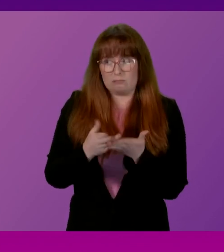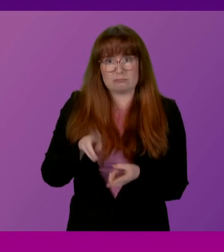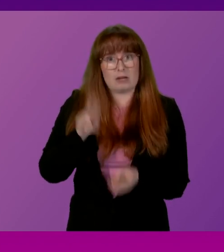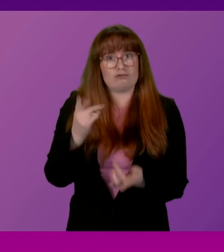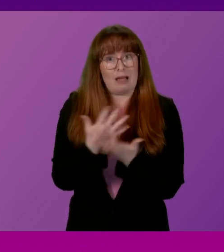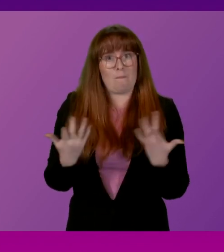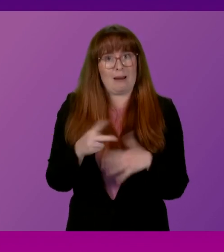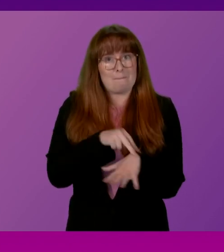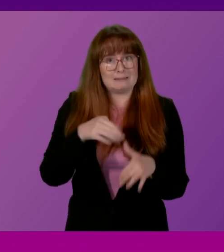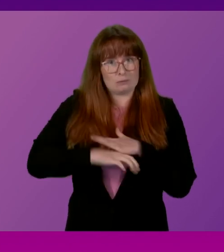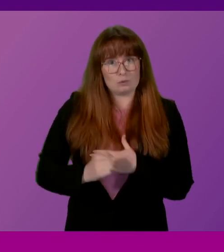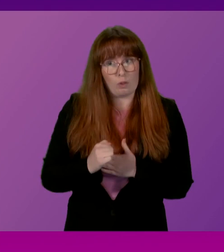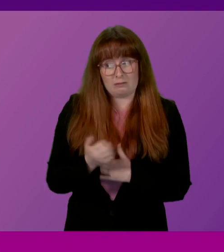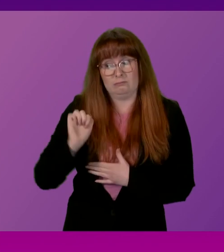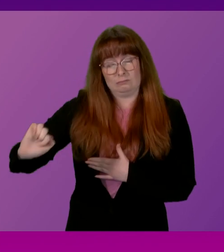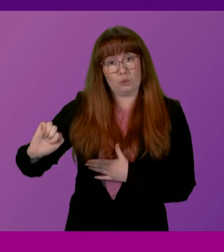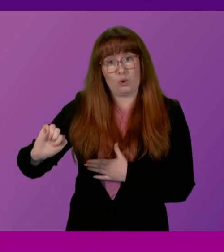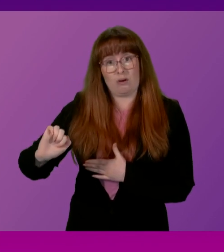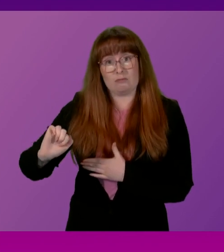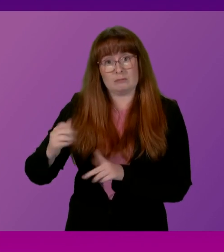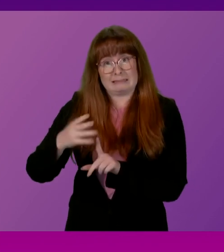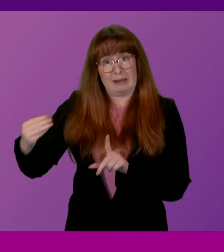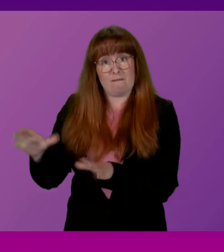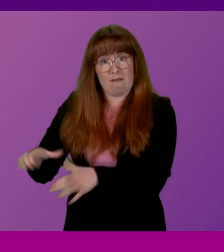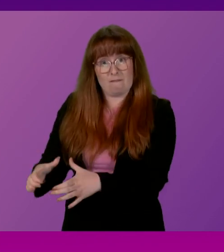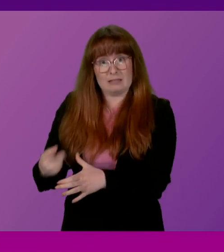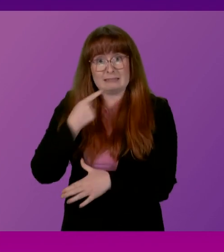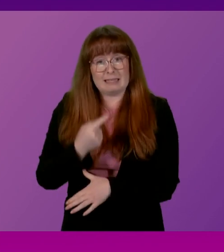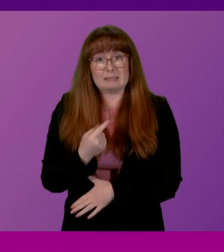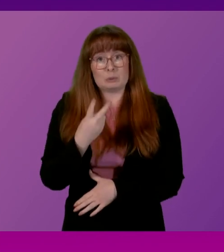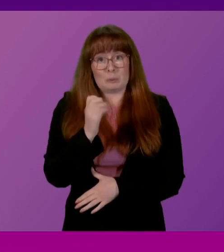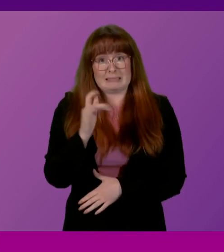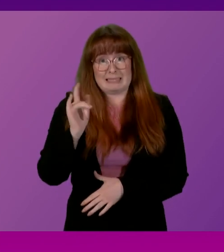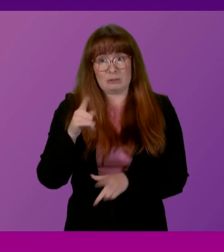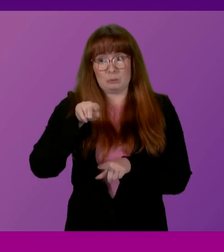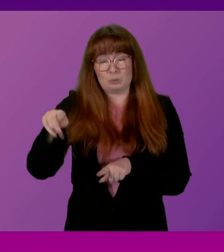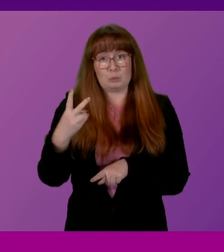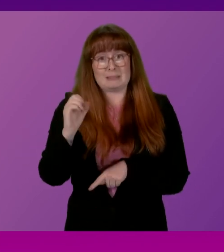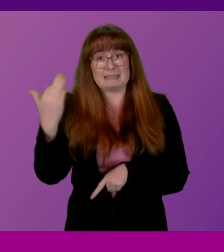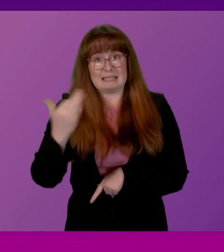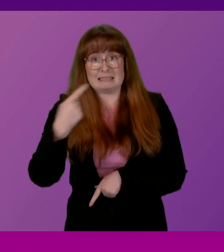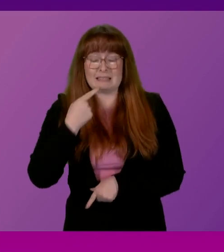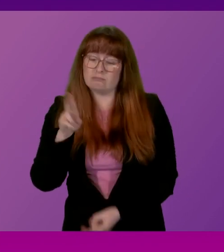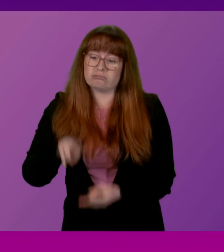between 2010 and 2019, his party decreased police officer numbers in England by almost